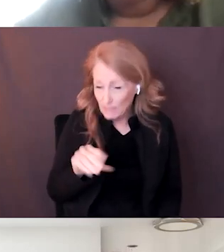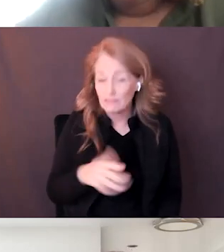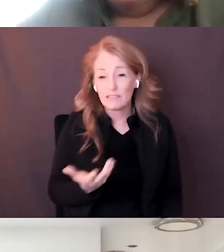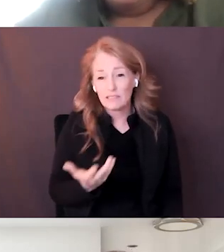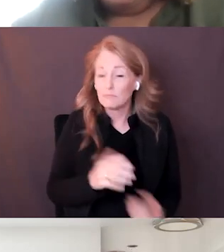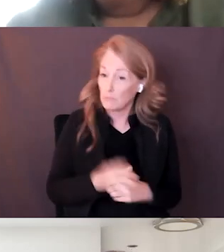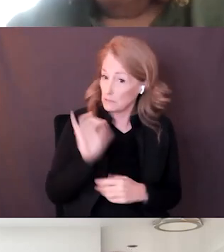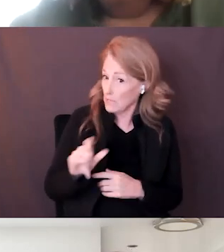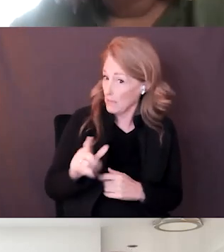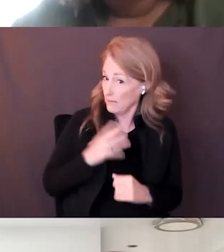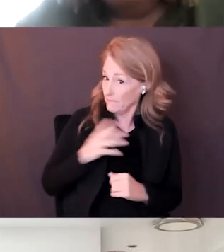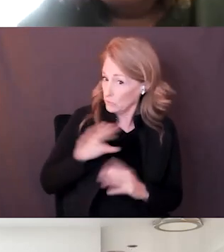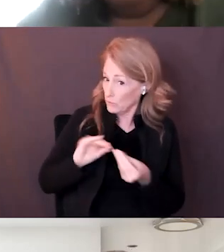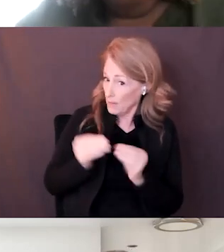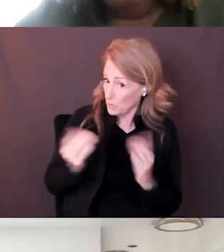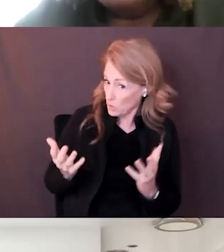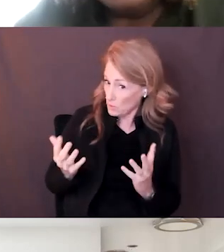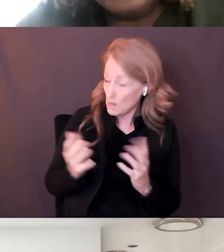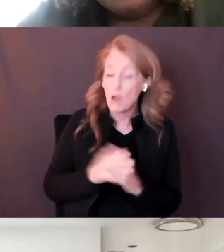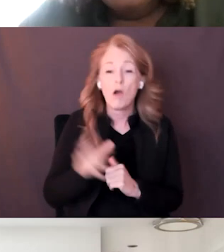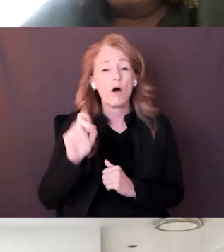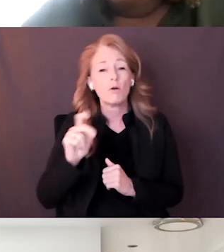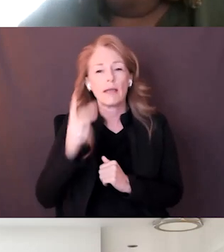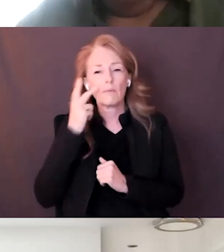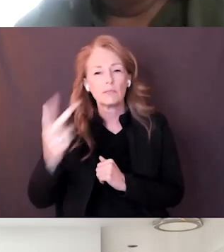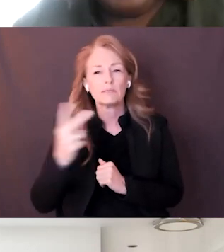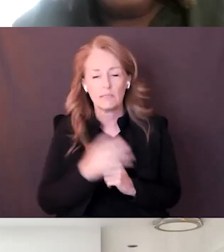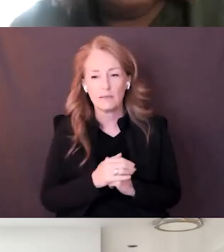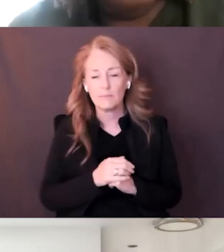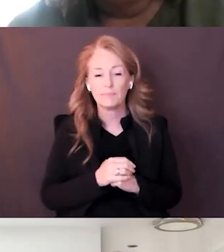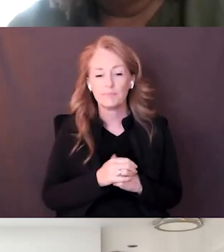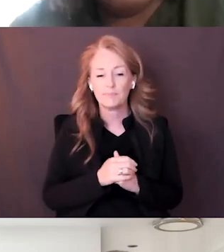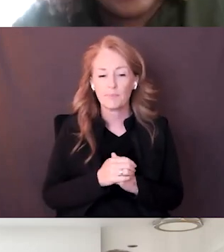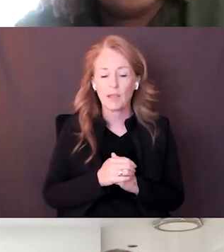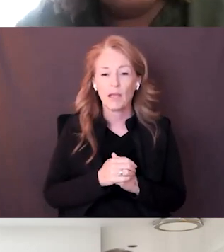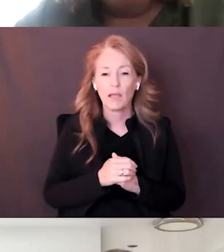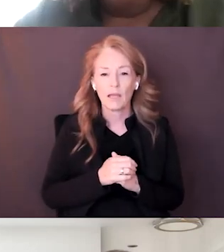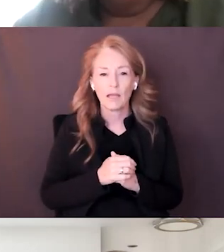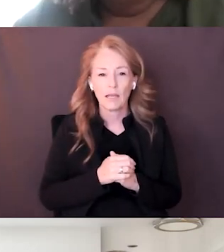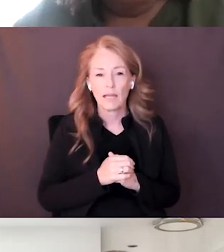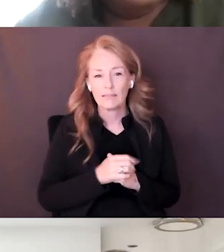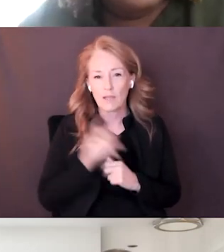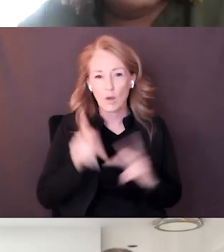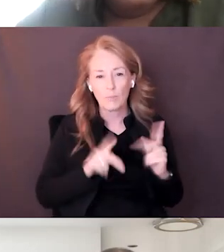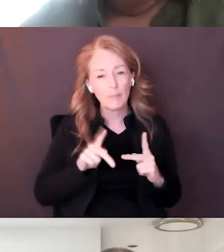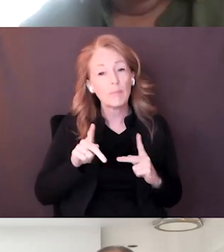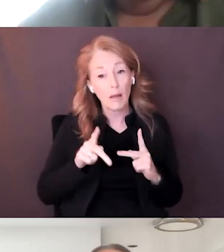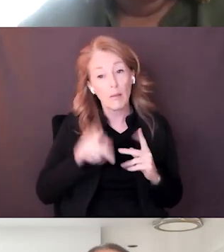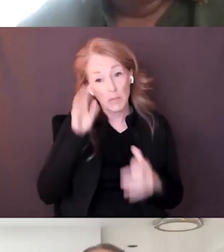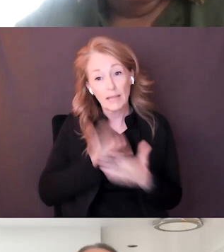LET'S SEE IF FOLKS BELIEVE IN YOUR REASONING. THEY QUESTIONING THE MATH WHEN THEY BELIEVE IN YOUR REASONING.